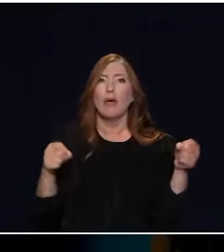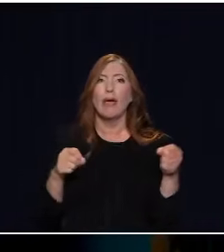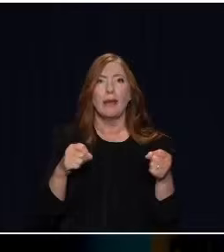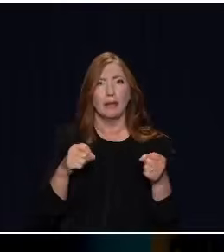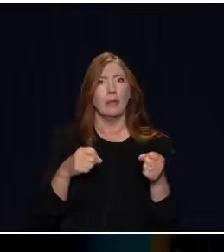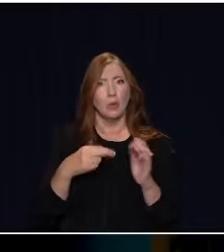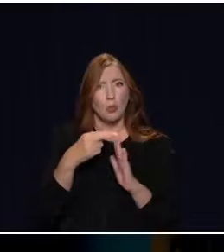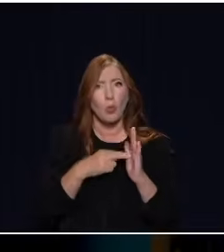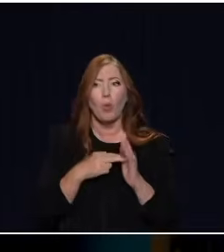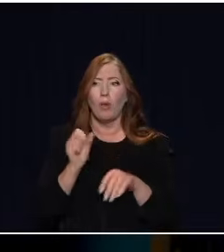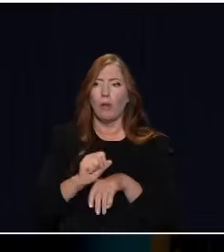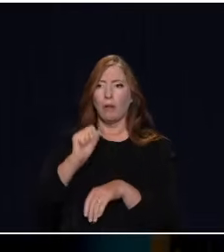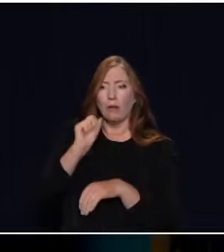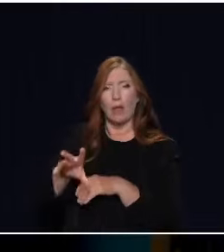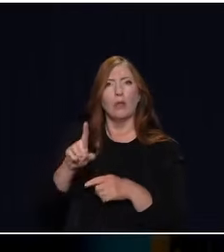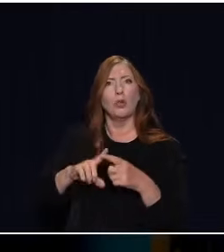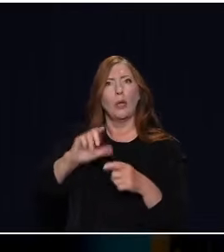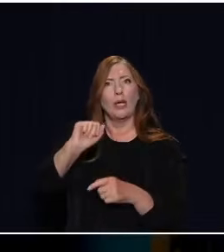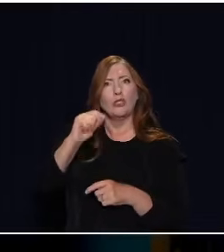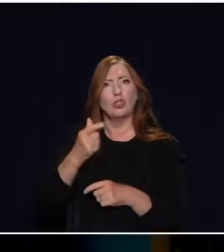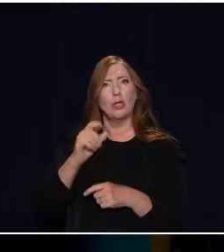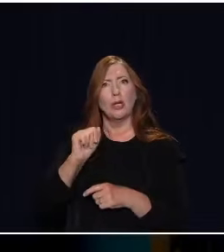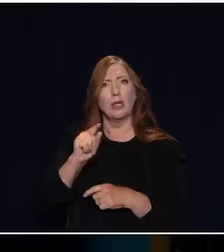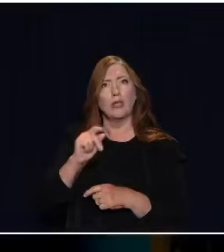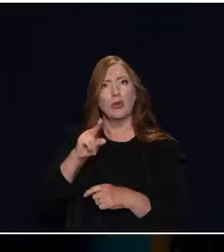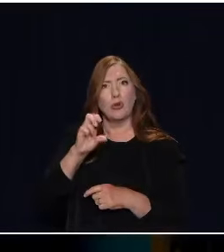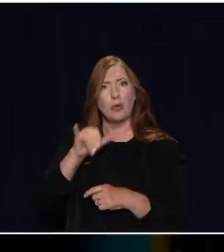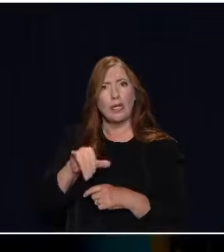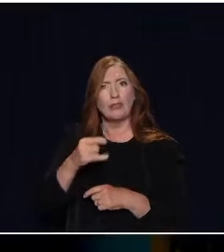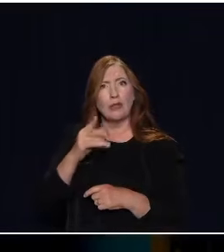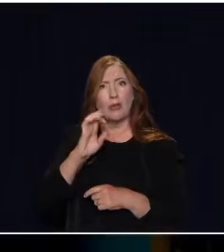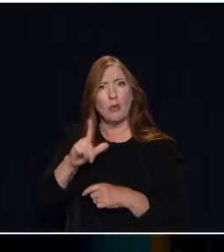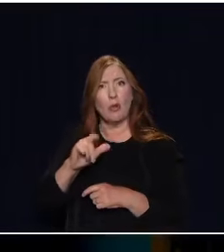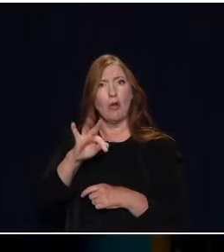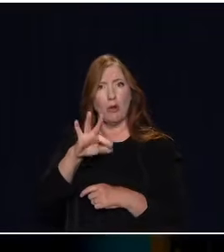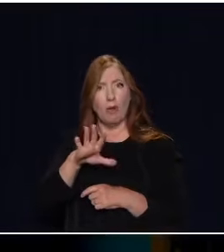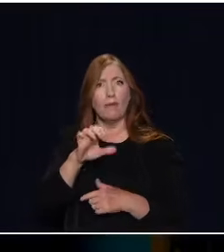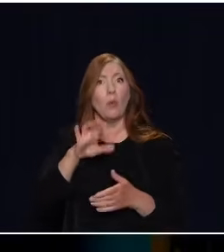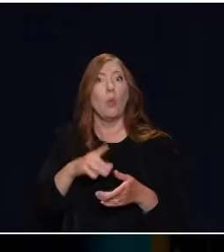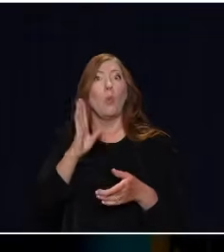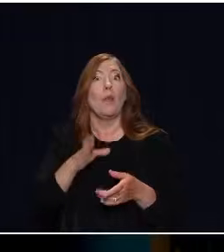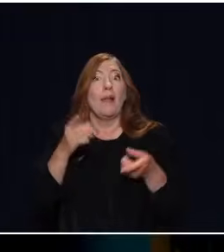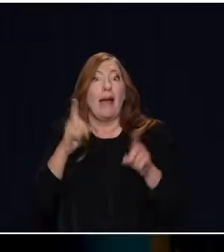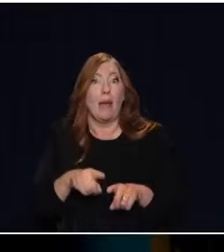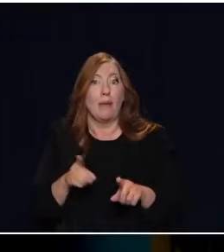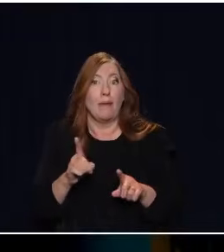LIVING HOAR IN ARIZONA.